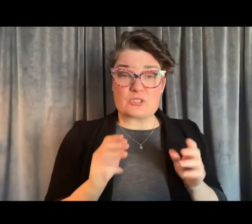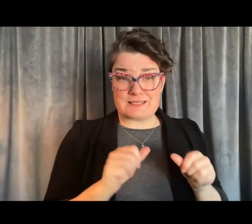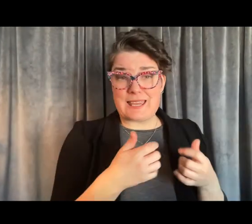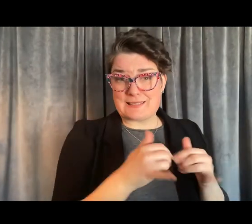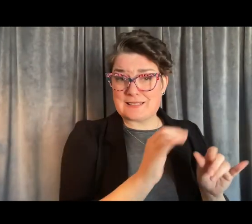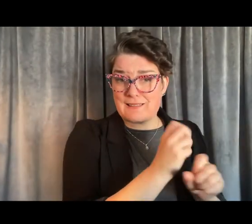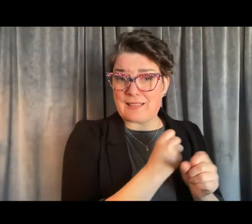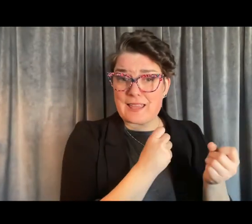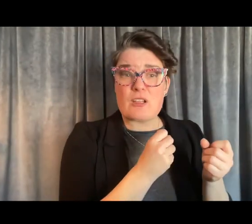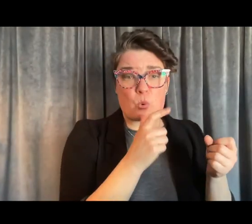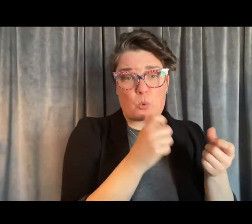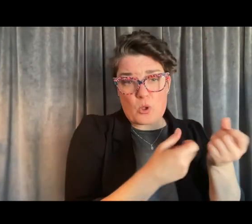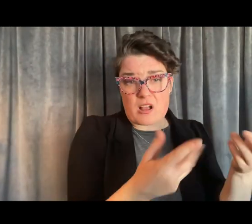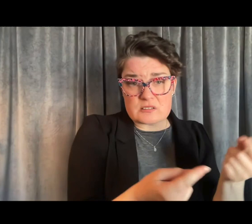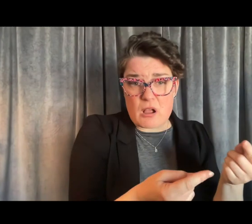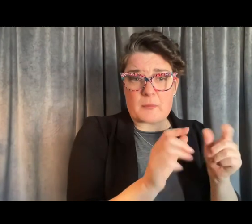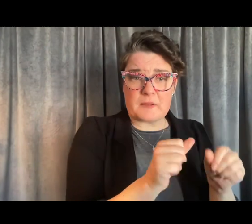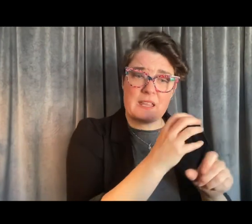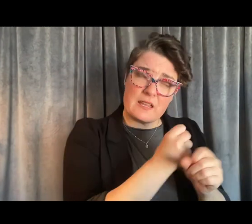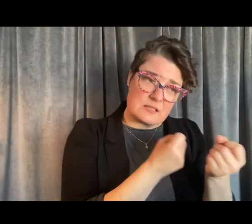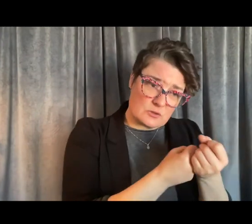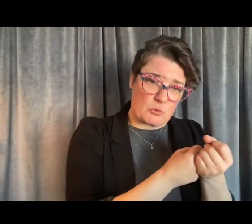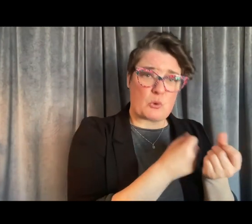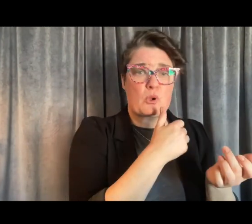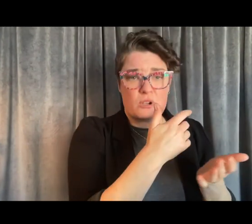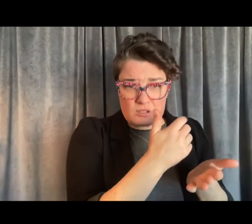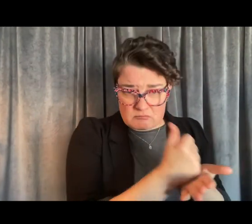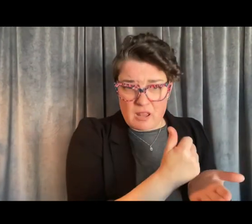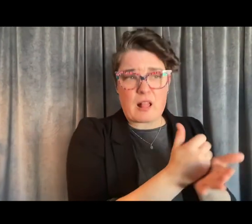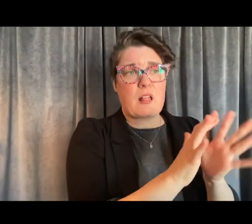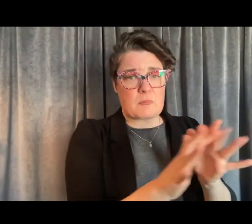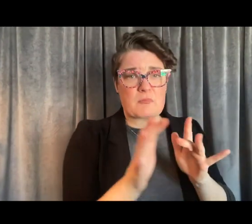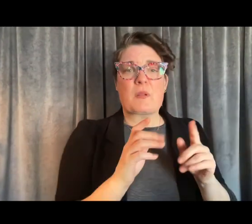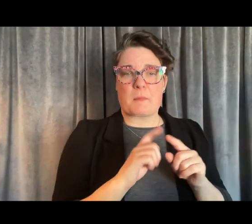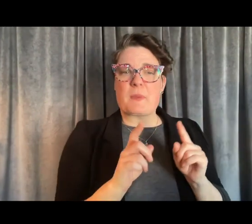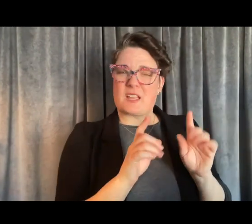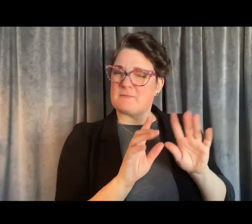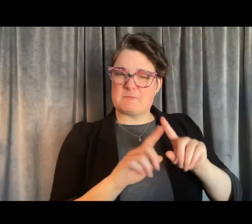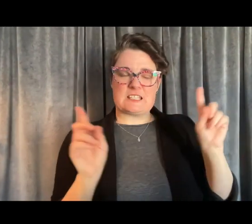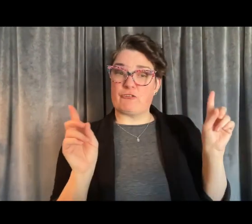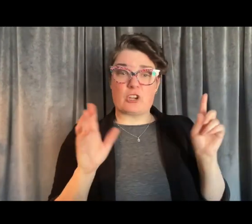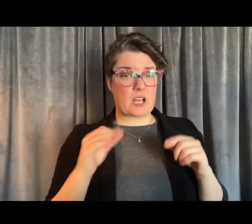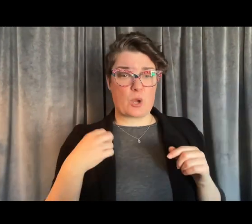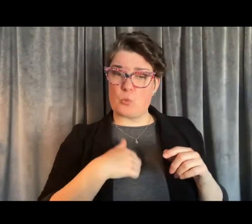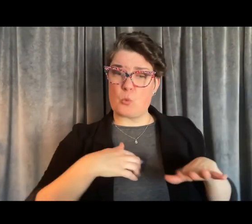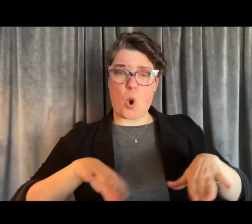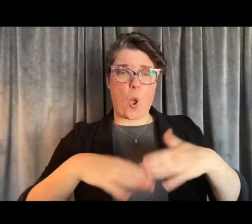but it's a different shape. We're very open to making mistakes publicly and figuring out how to do it better and differently too.